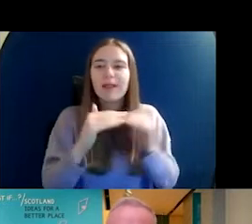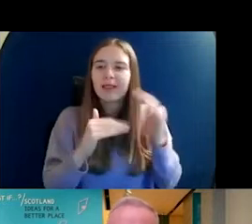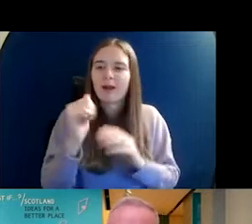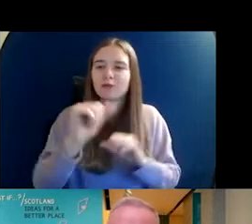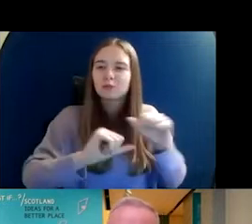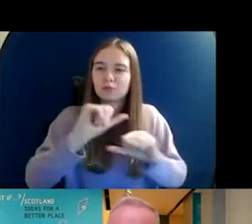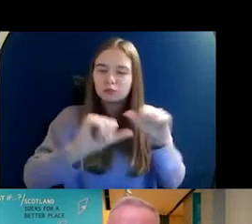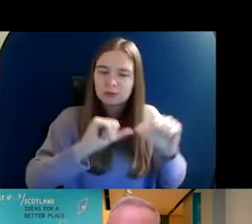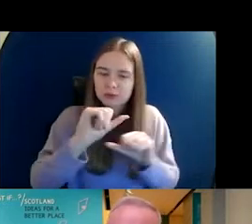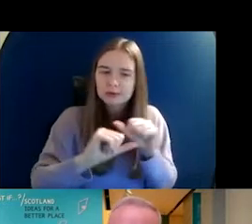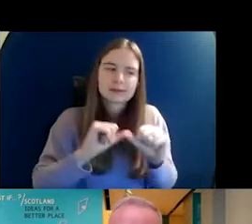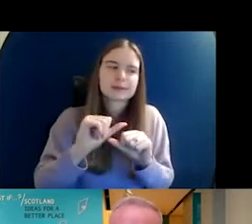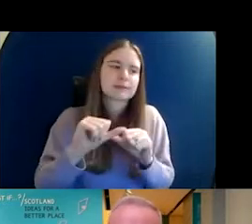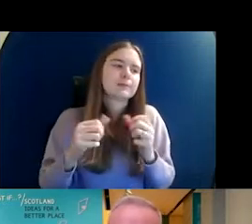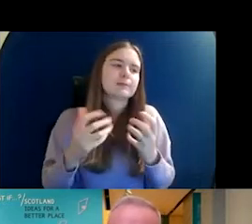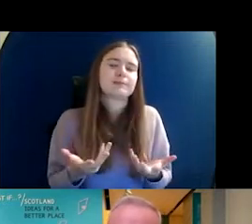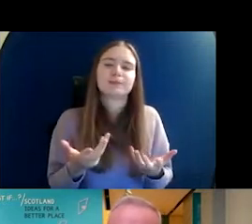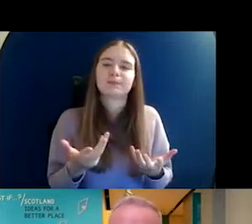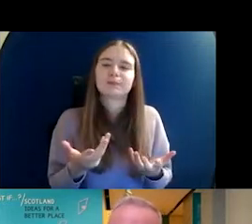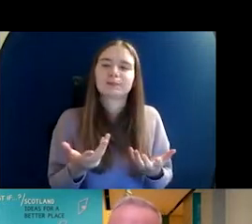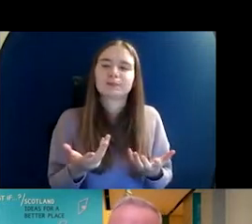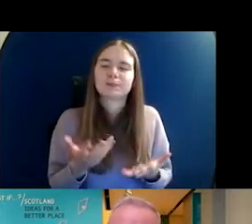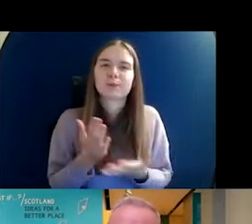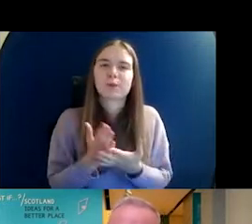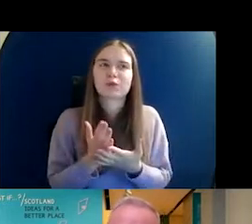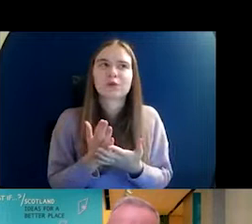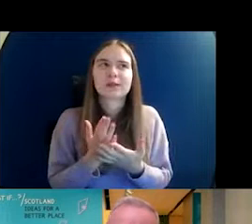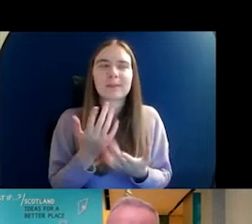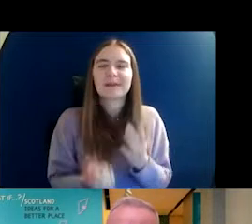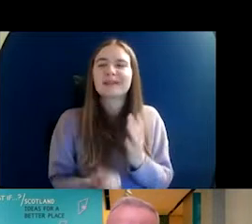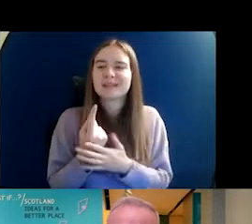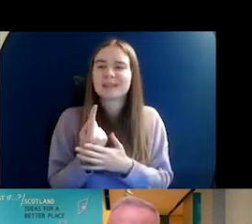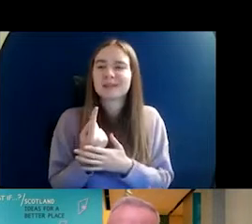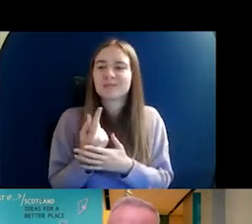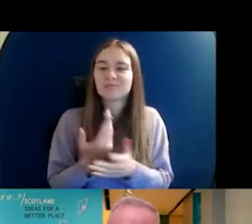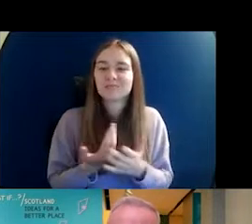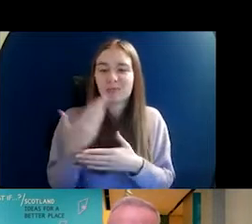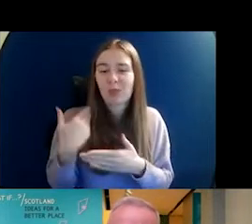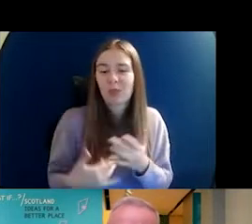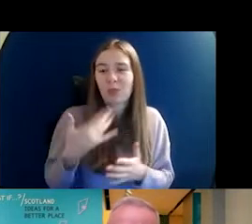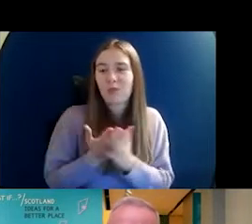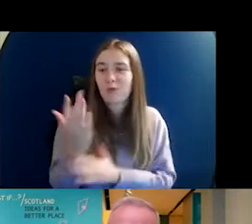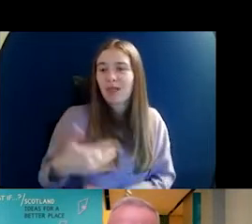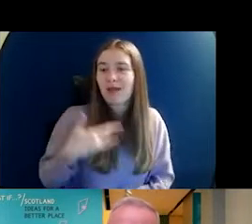which really exist presently, and determine how places are created,